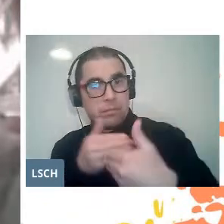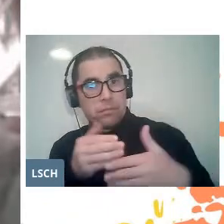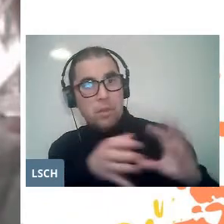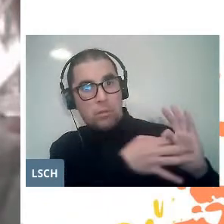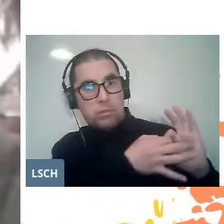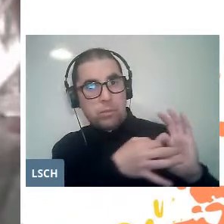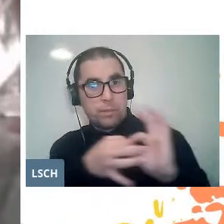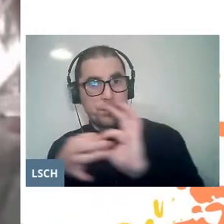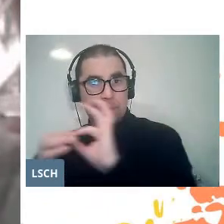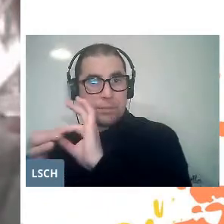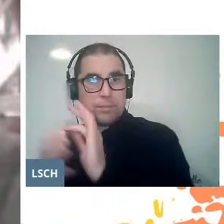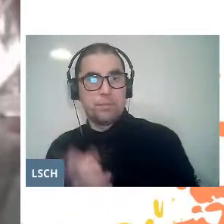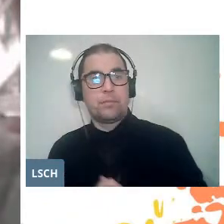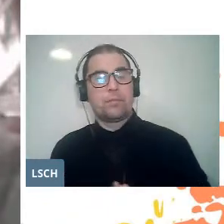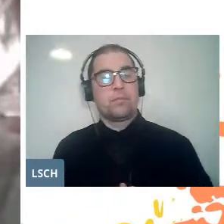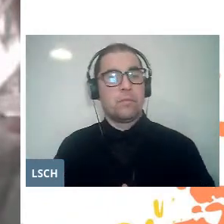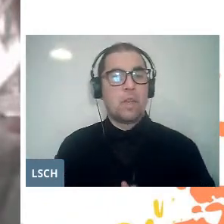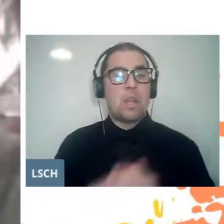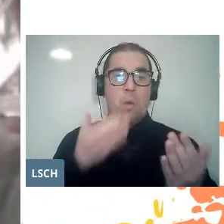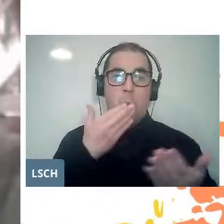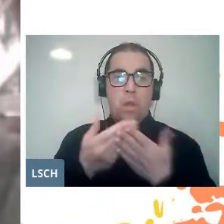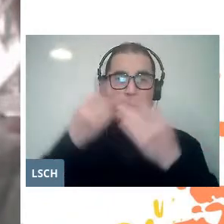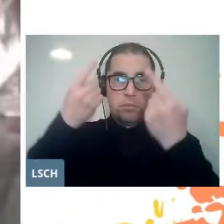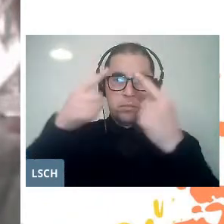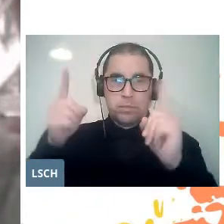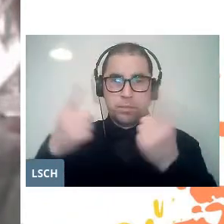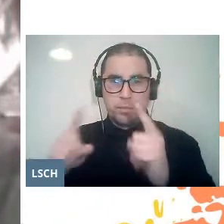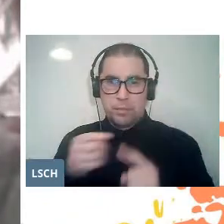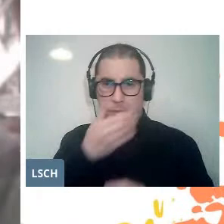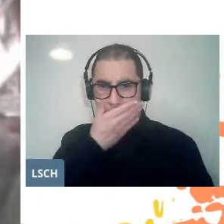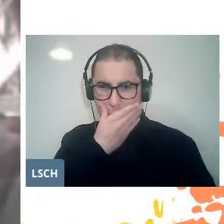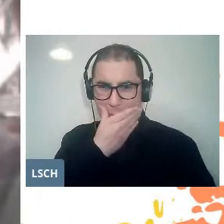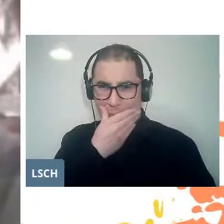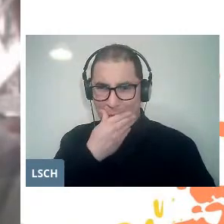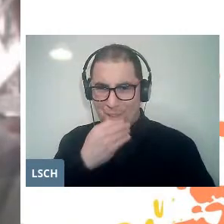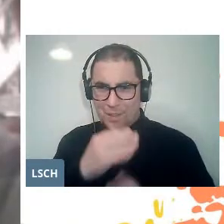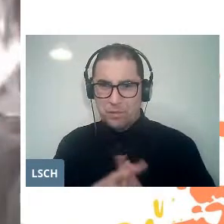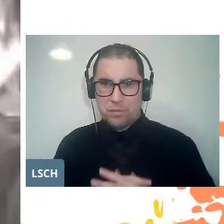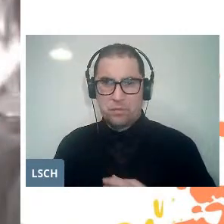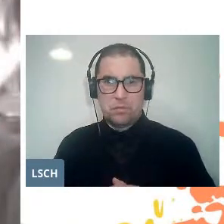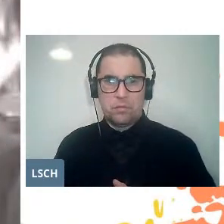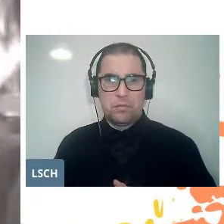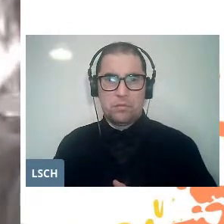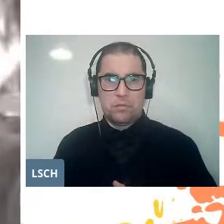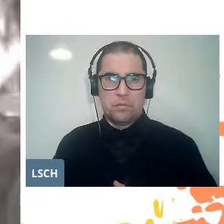When facing a symphony, we must recognize its historical development.